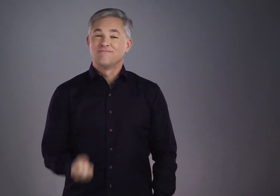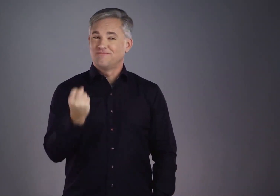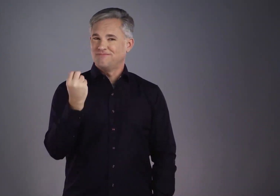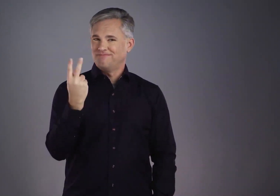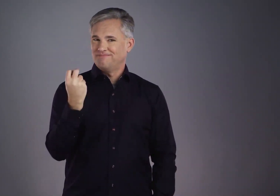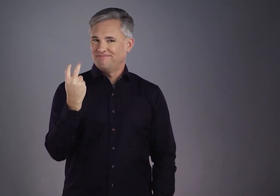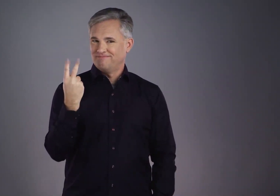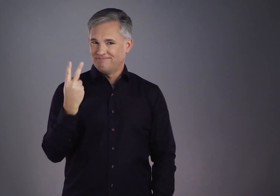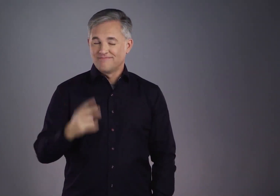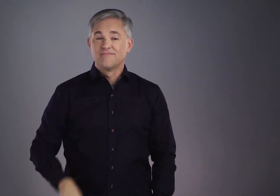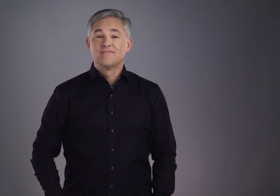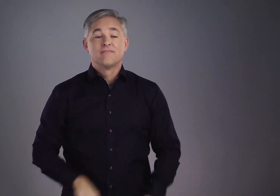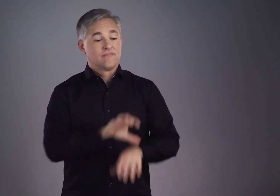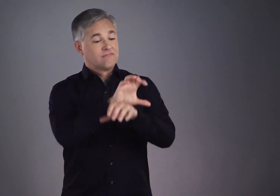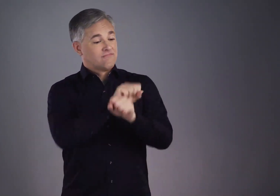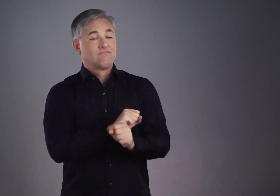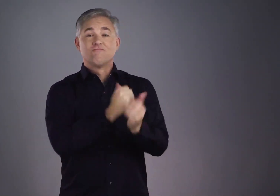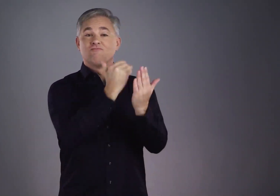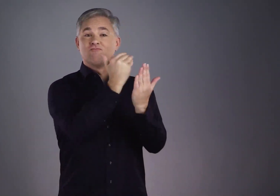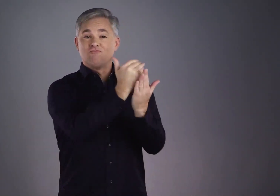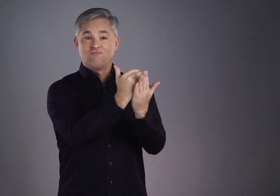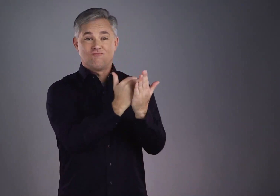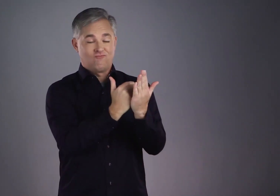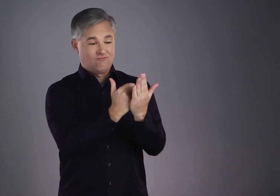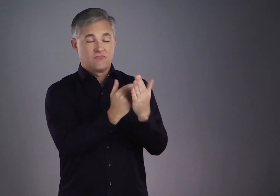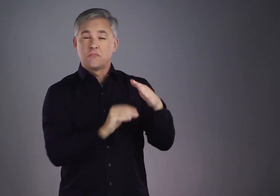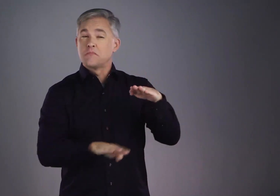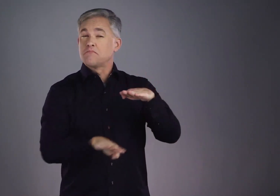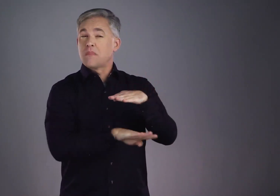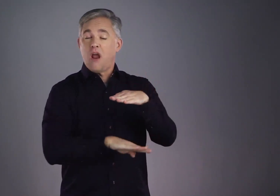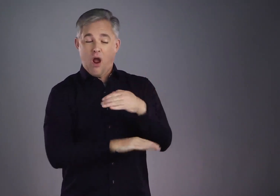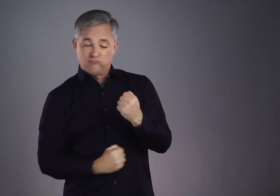Twelve — Anonymity is the spiritual foundation